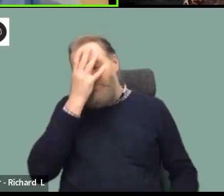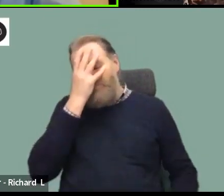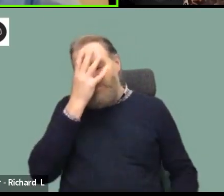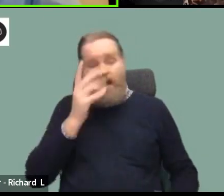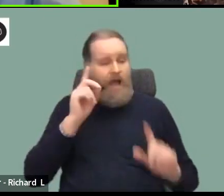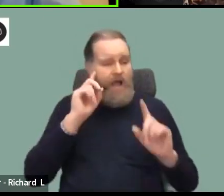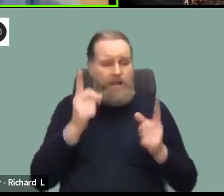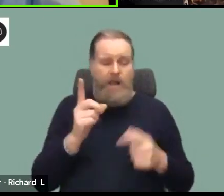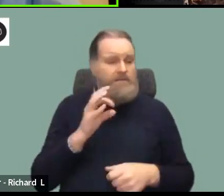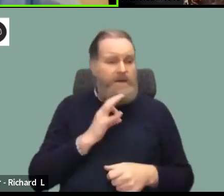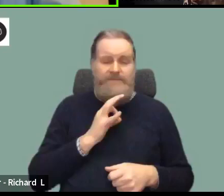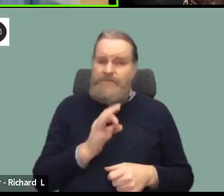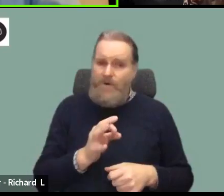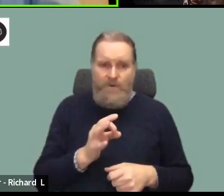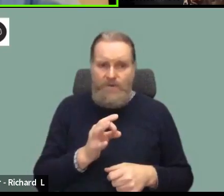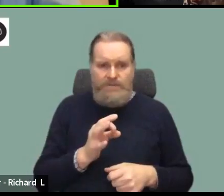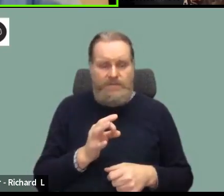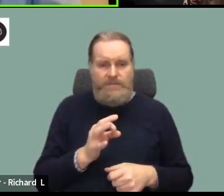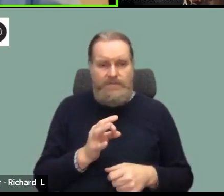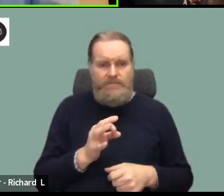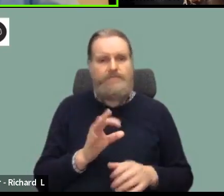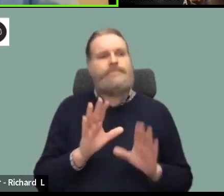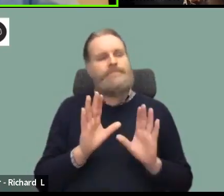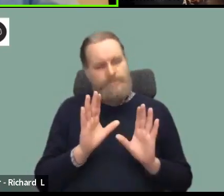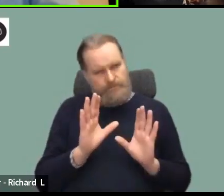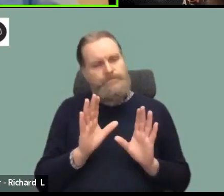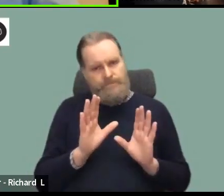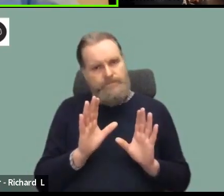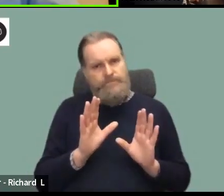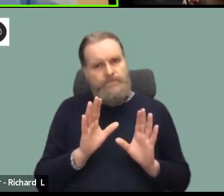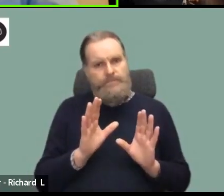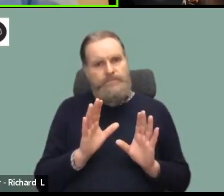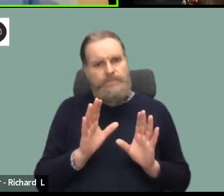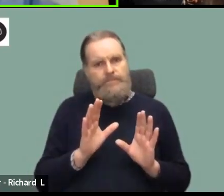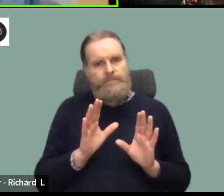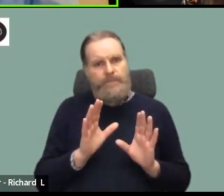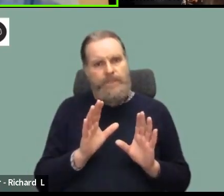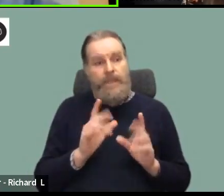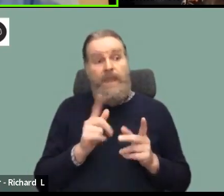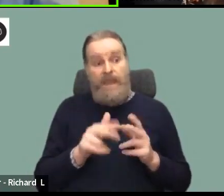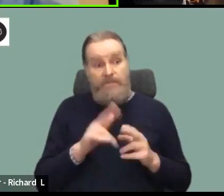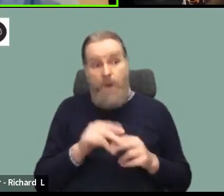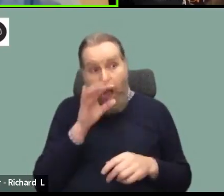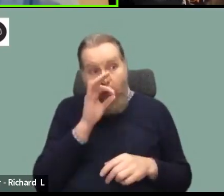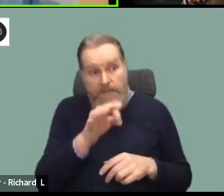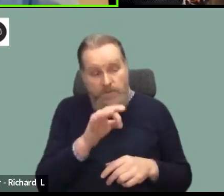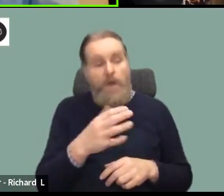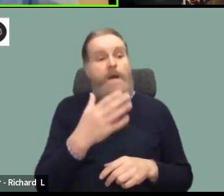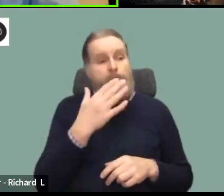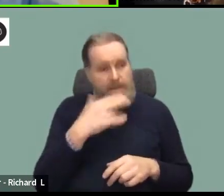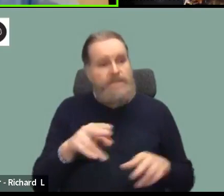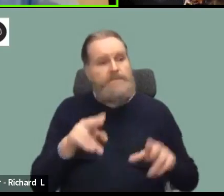Tips them over the edge Tips them over the edge. that in the same way we would approach those members if we called a strike by saying to